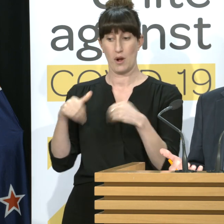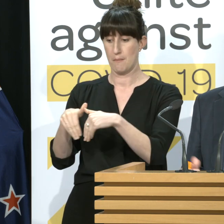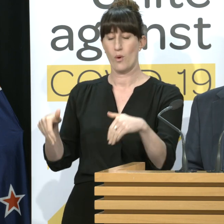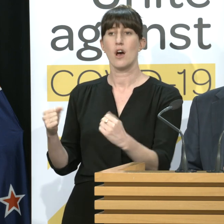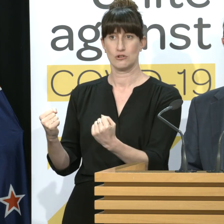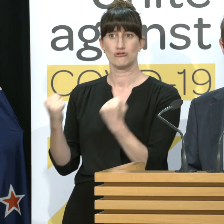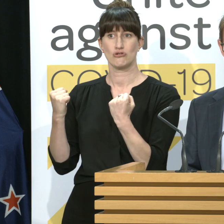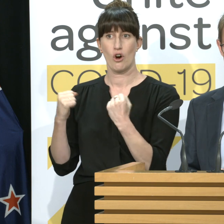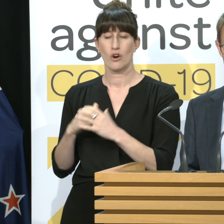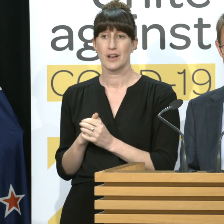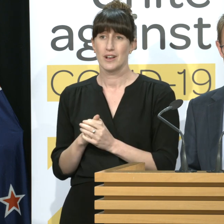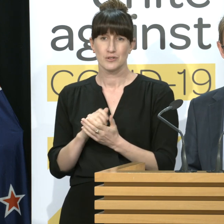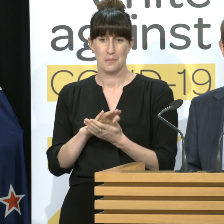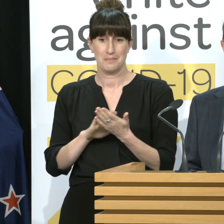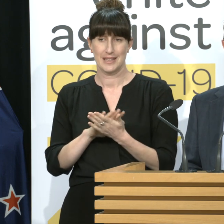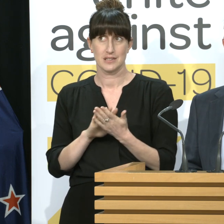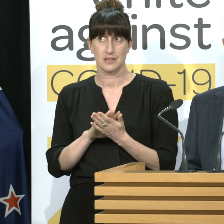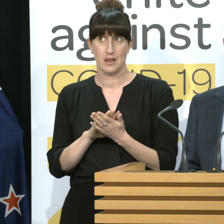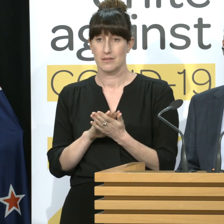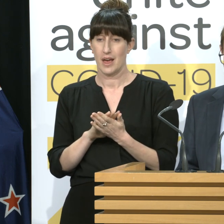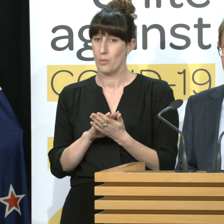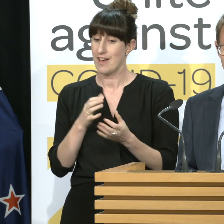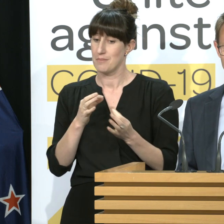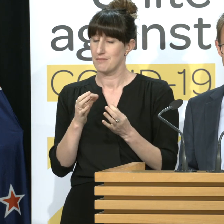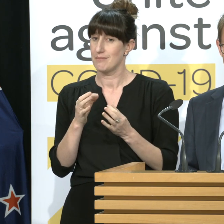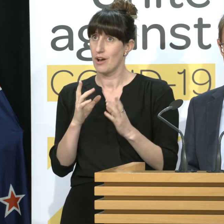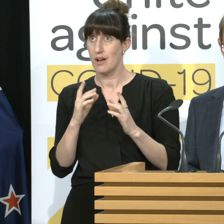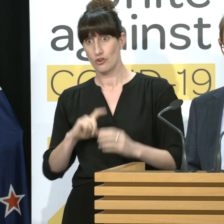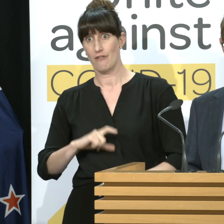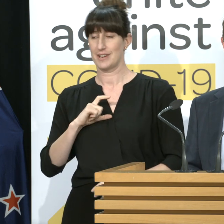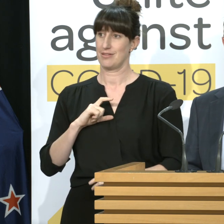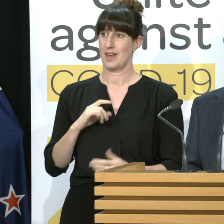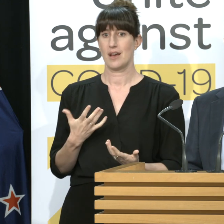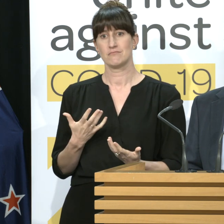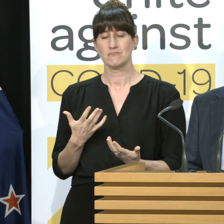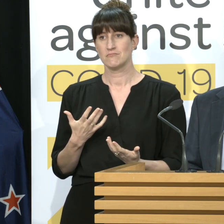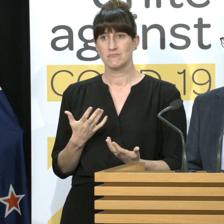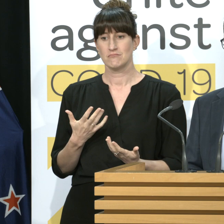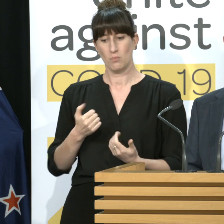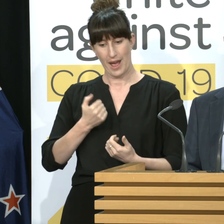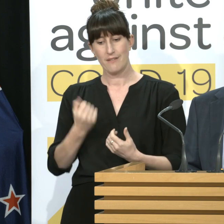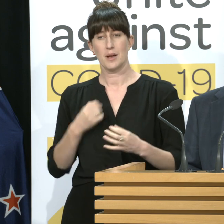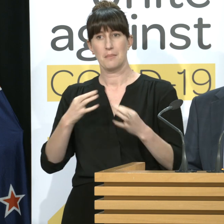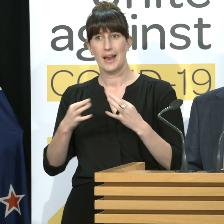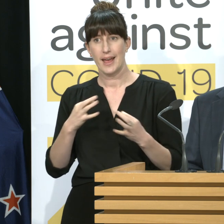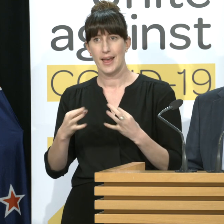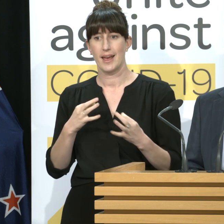don't get into the situation. I am confident the planning that has happened across government and across the health system.